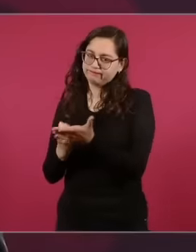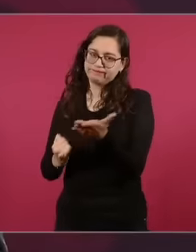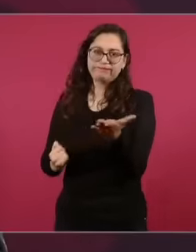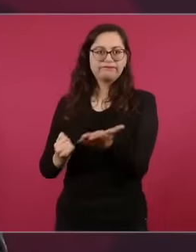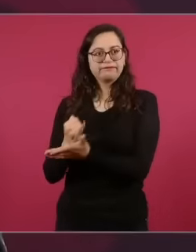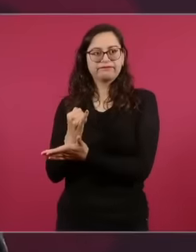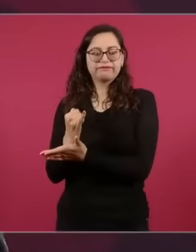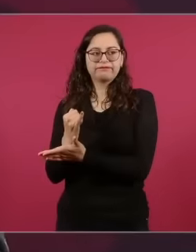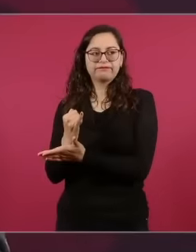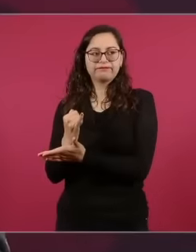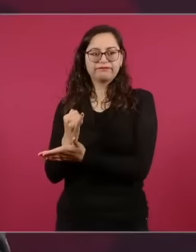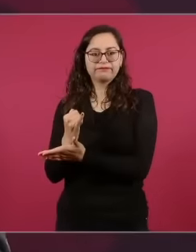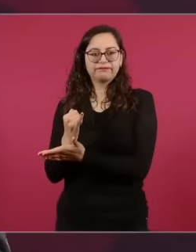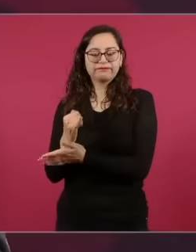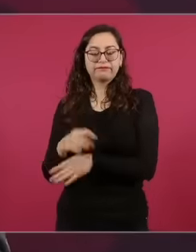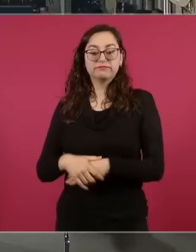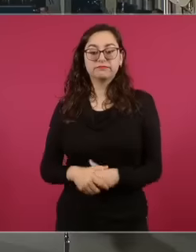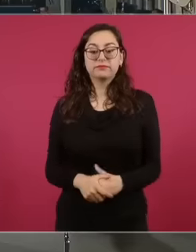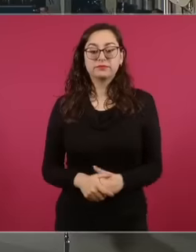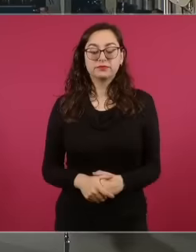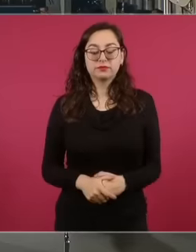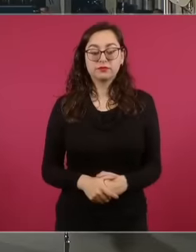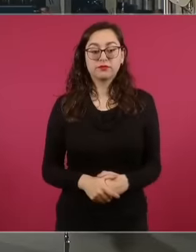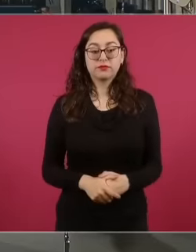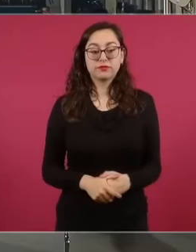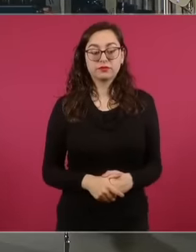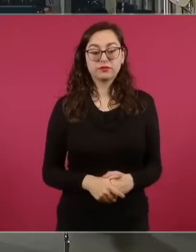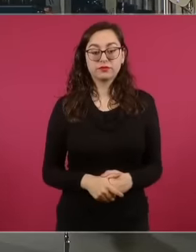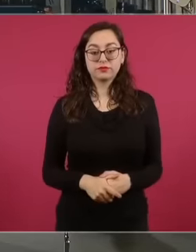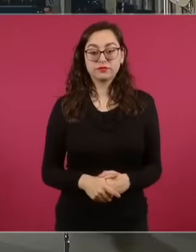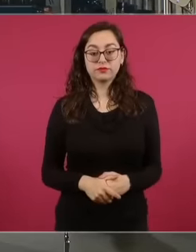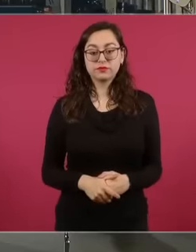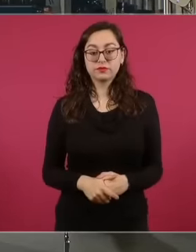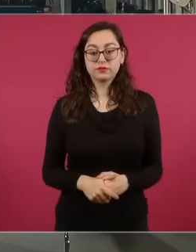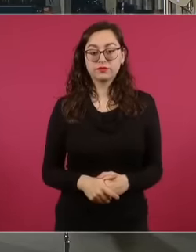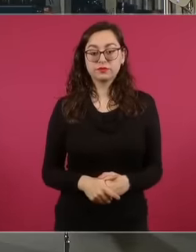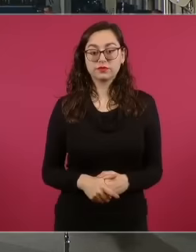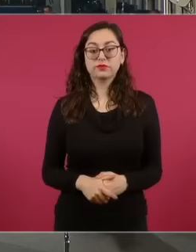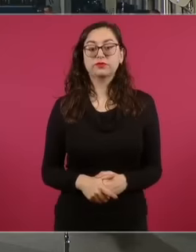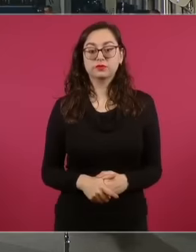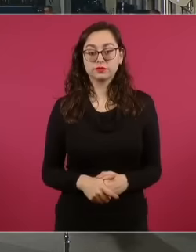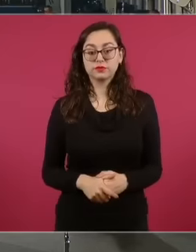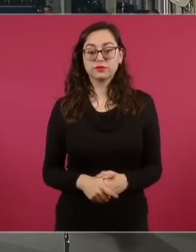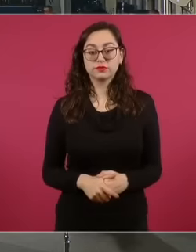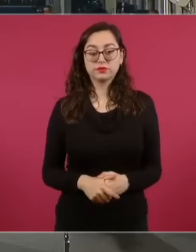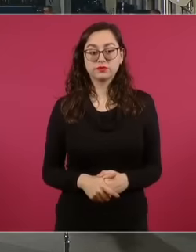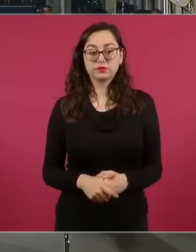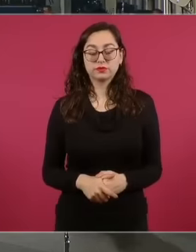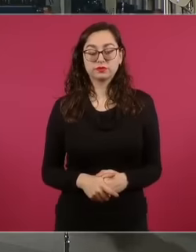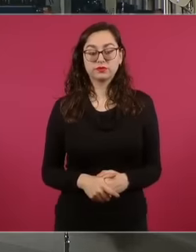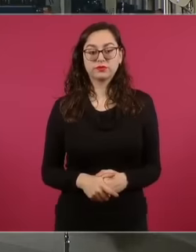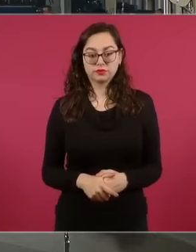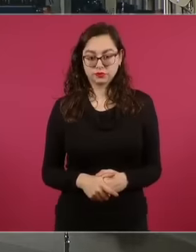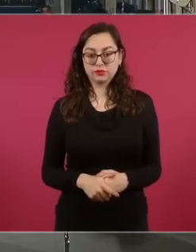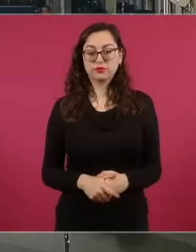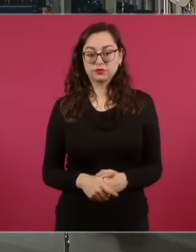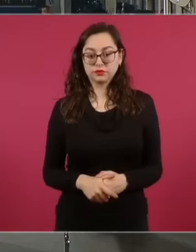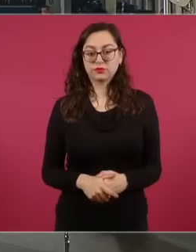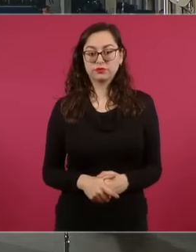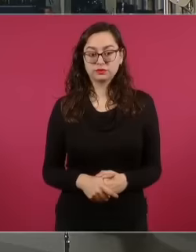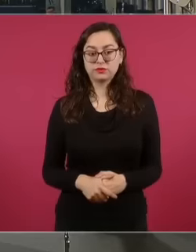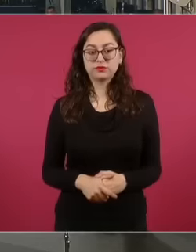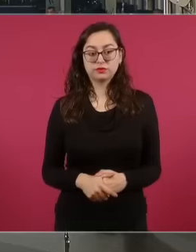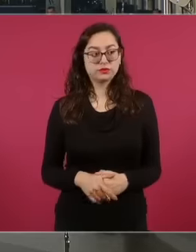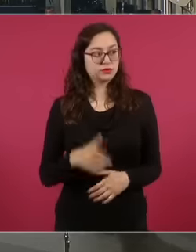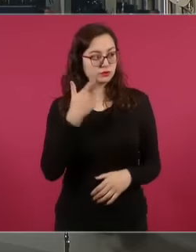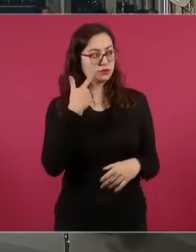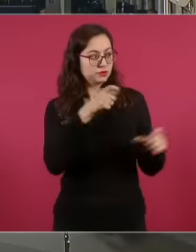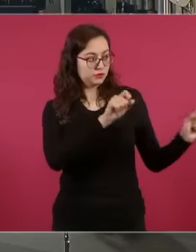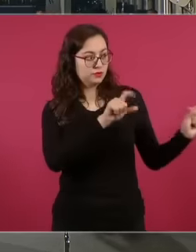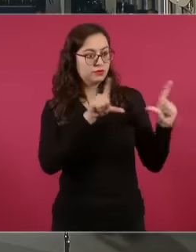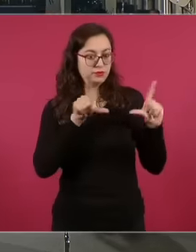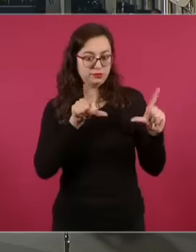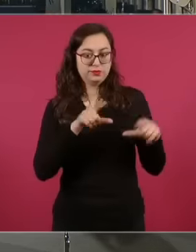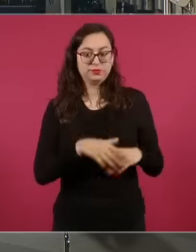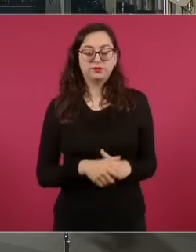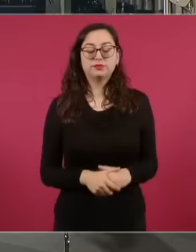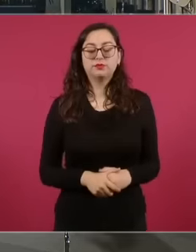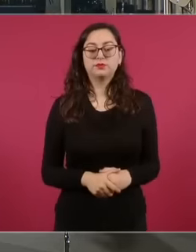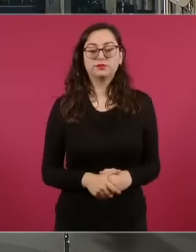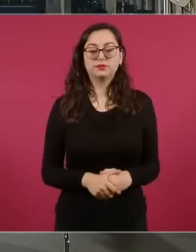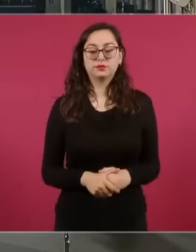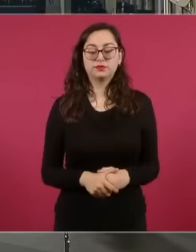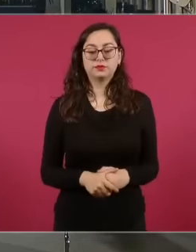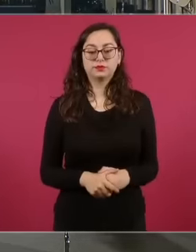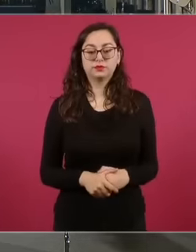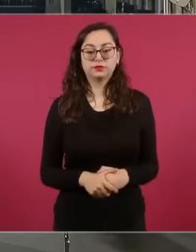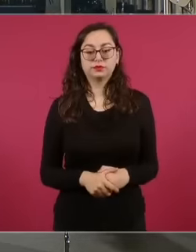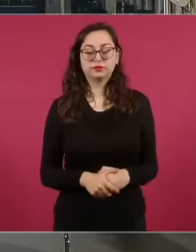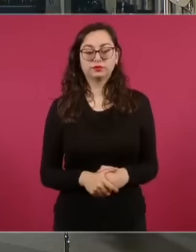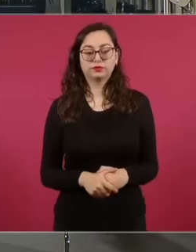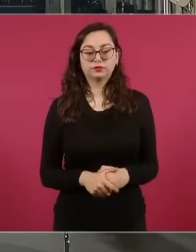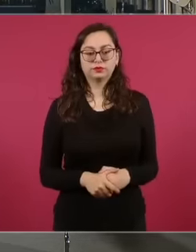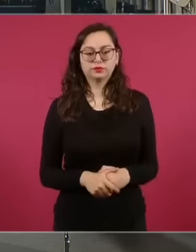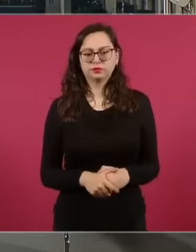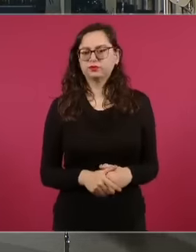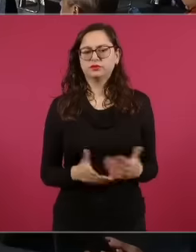Mexicans to see if they do not send them. This is a strange thing for the